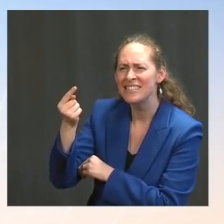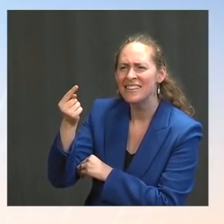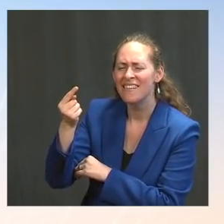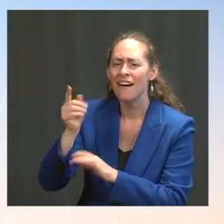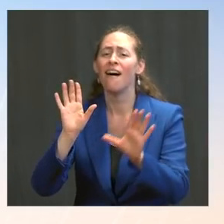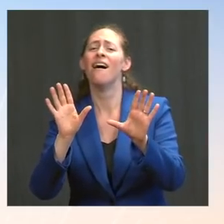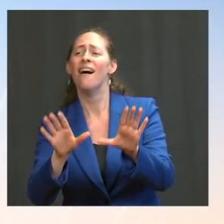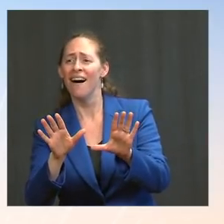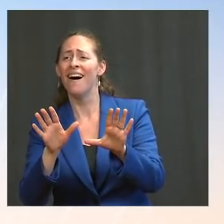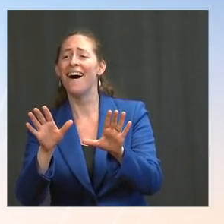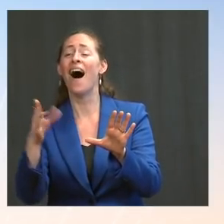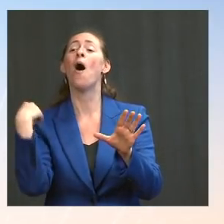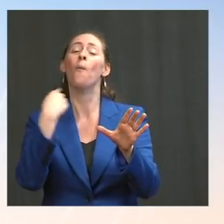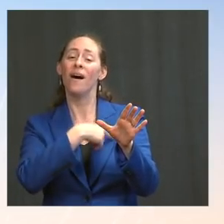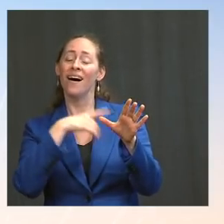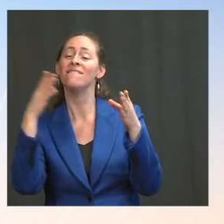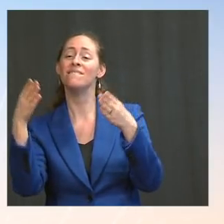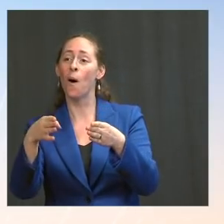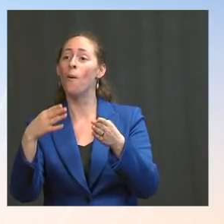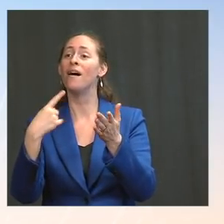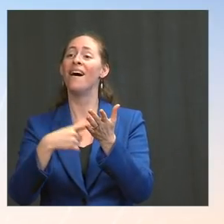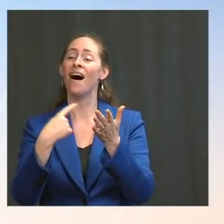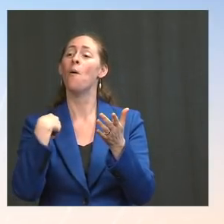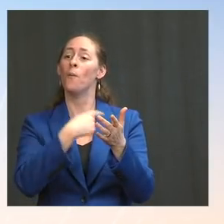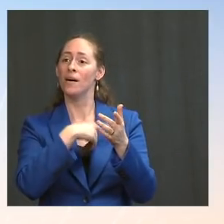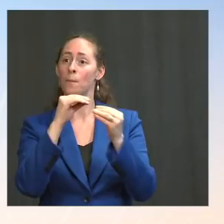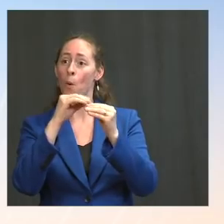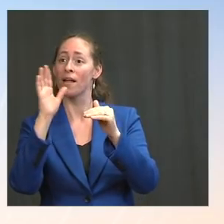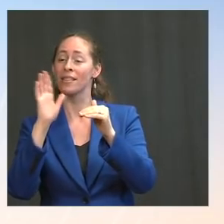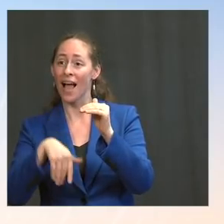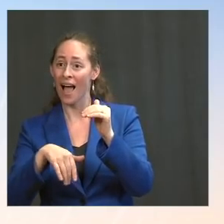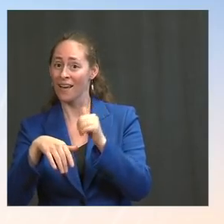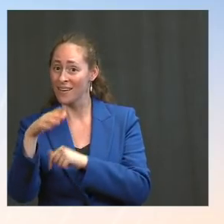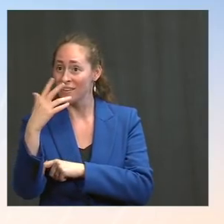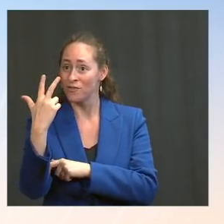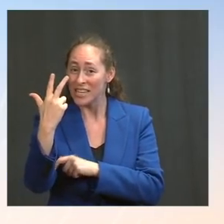is the fact that we've created now more than 3 million jobs since the President took office. That's what we're focused on,